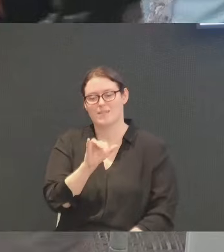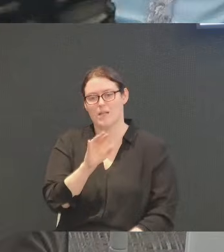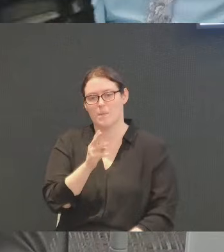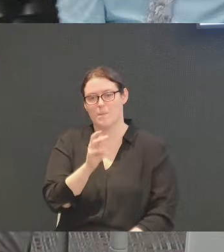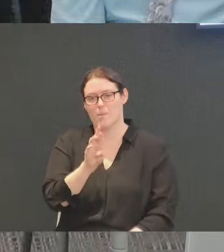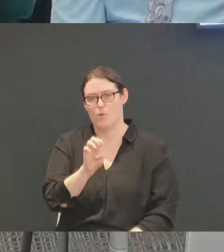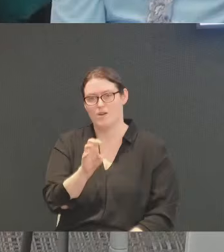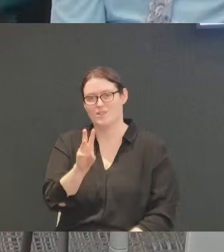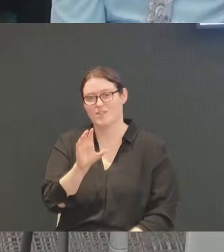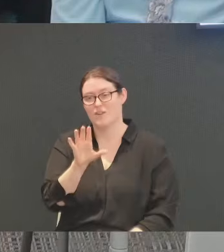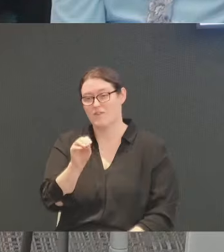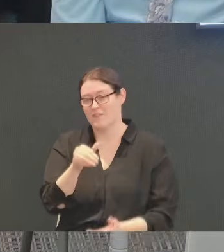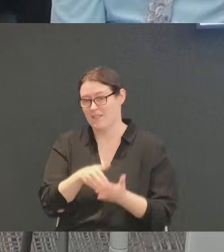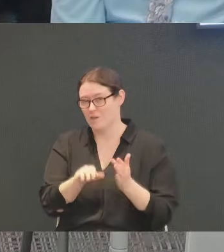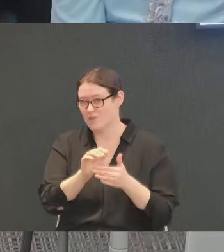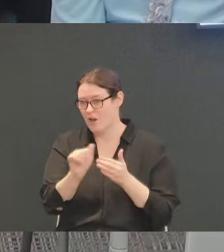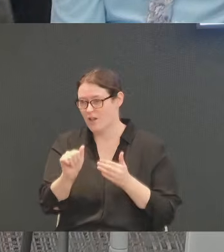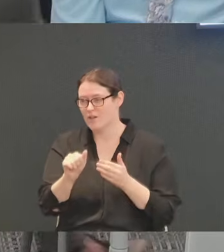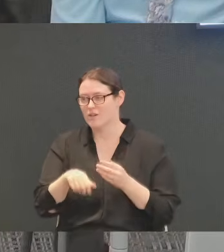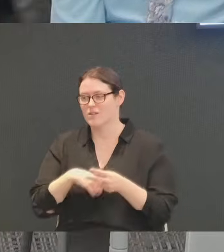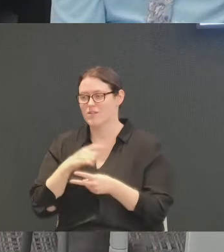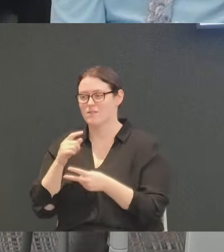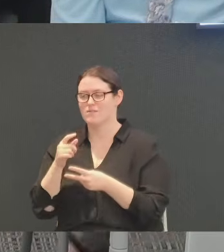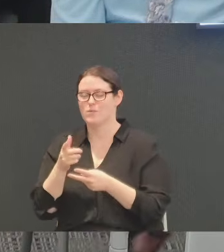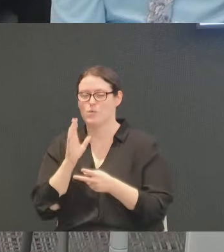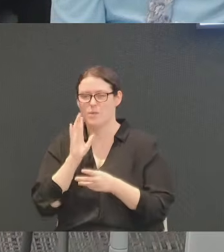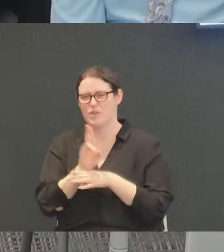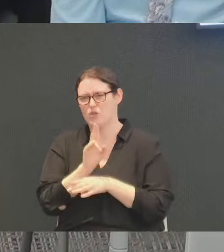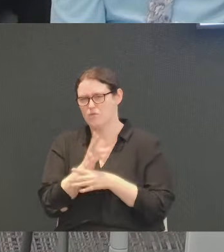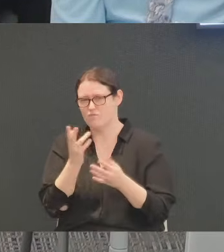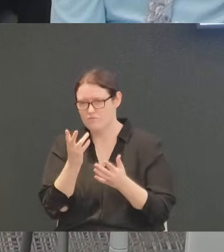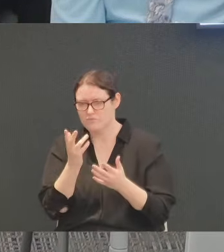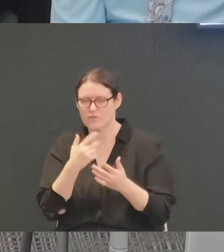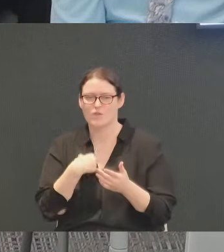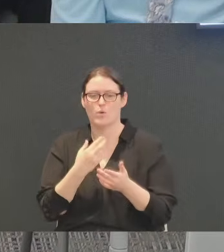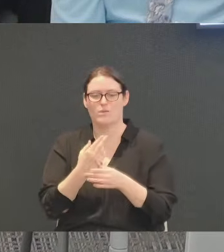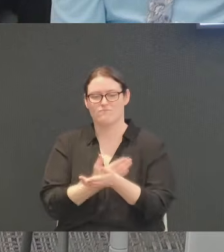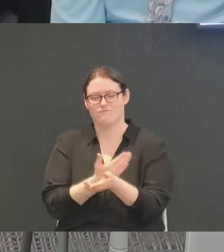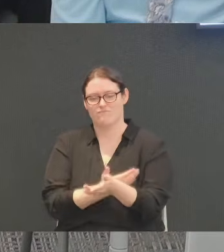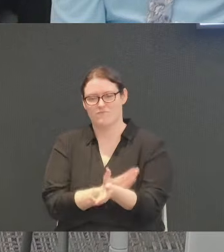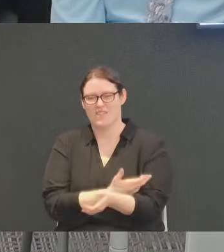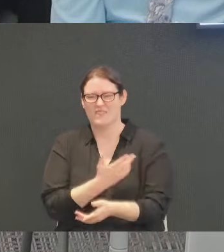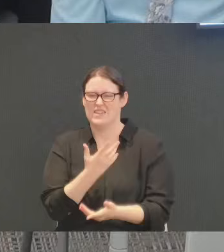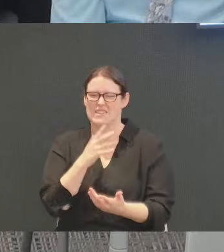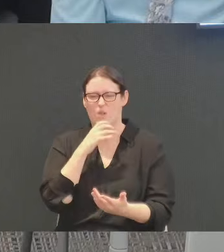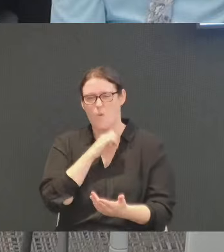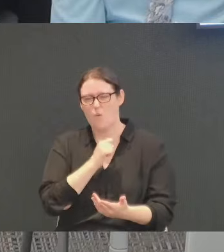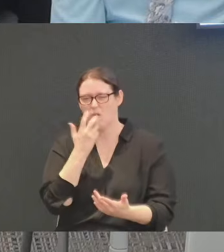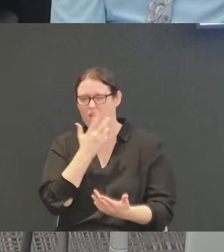$650,000. Grant funds will be used to support redevelopment of a blighted portion along Reading